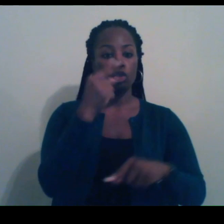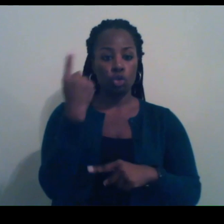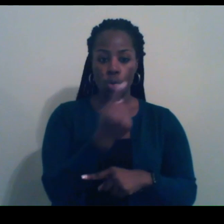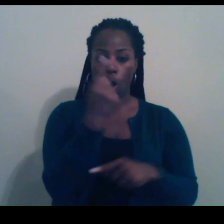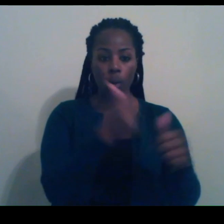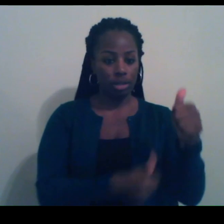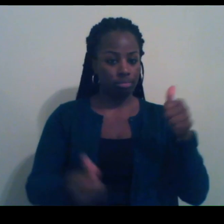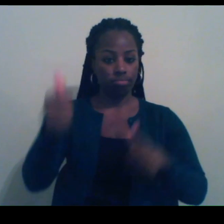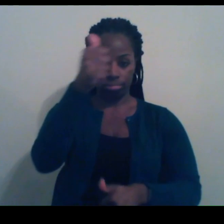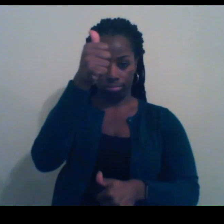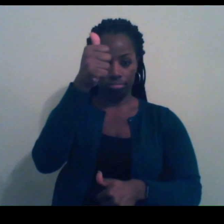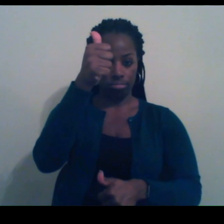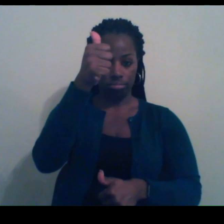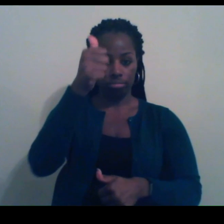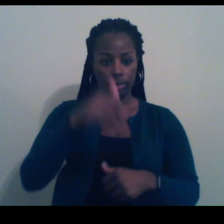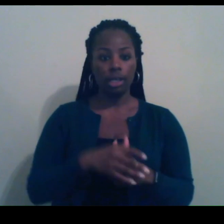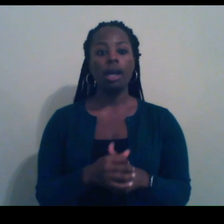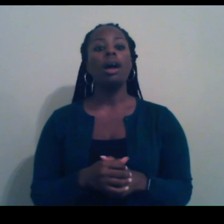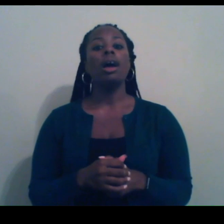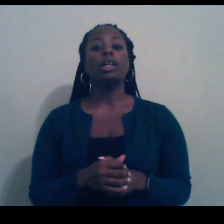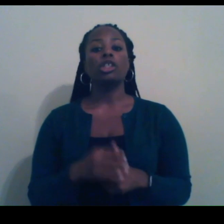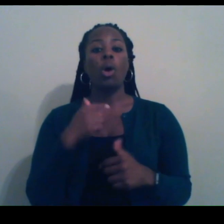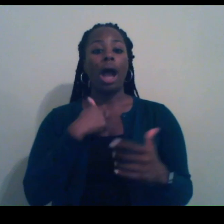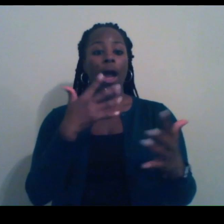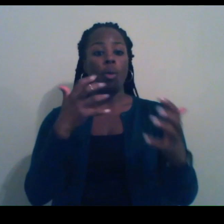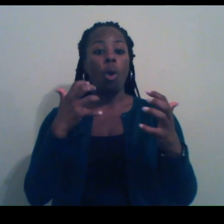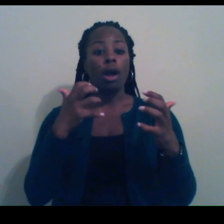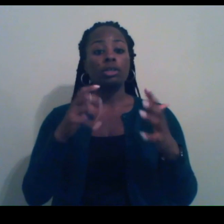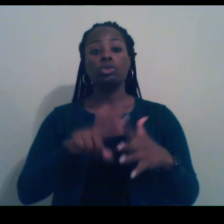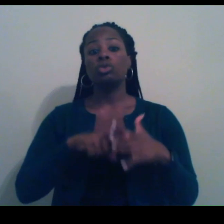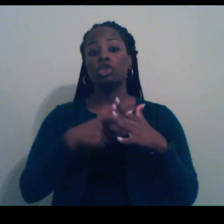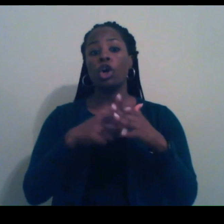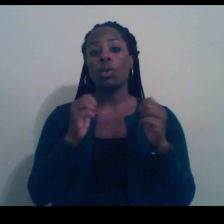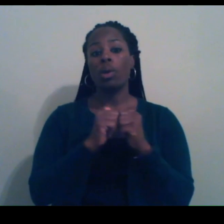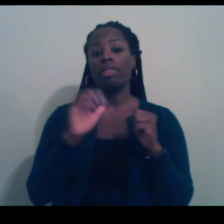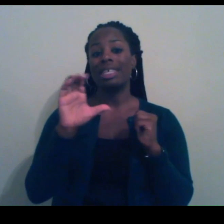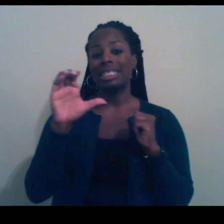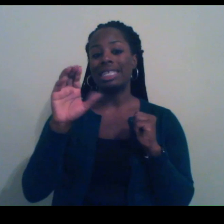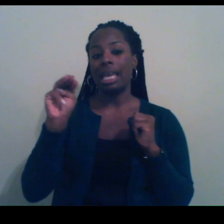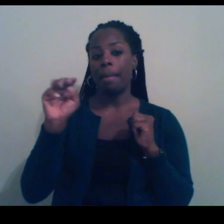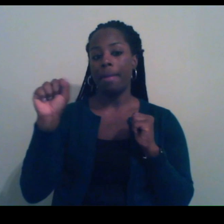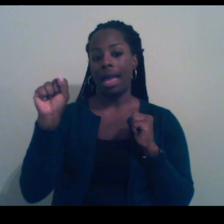priority so let me start with what CMS is and as the secretary said we are the